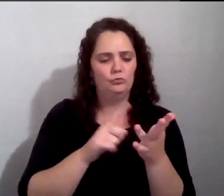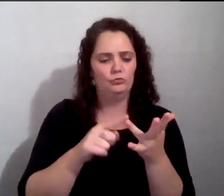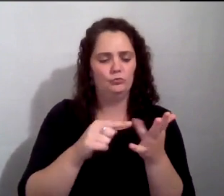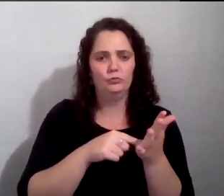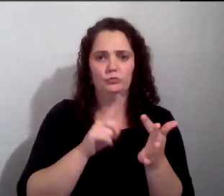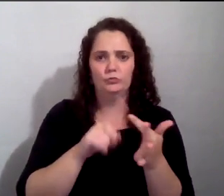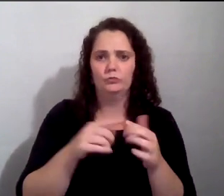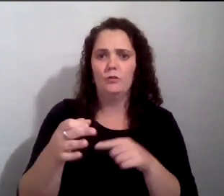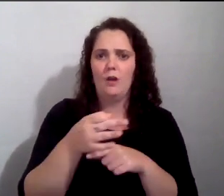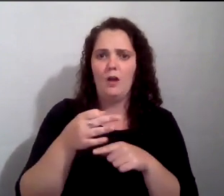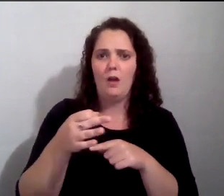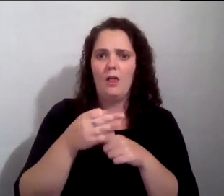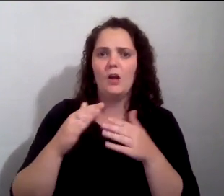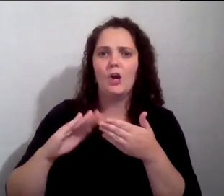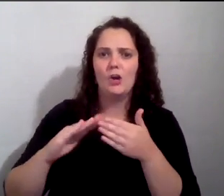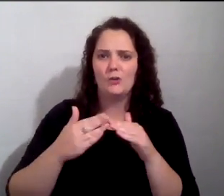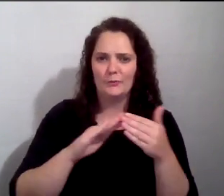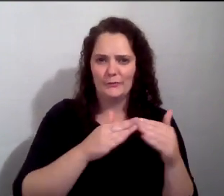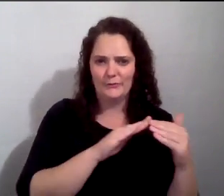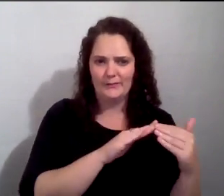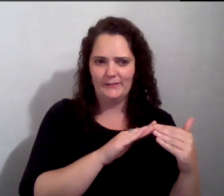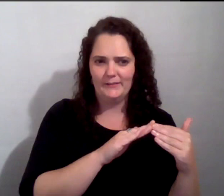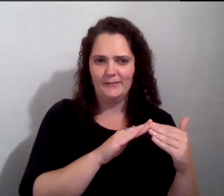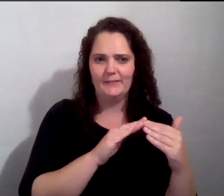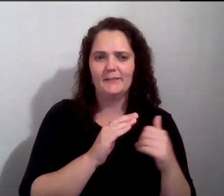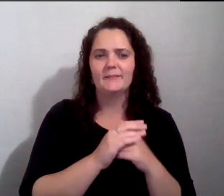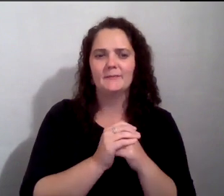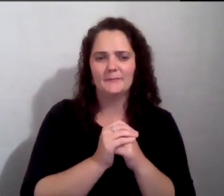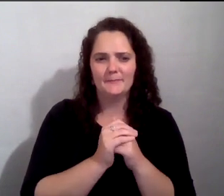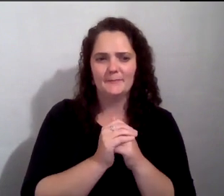within these very beautifully distinct black backgrounds